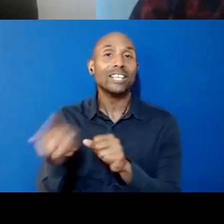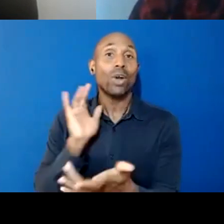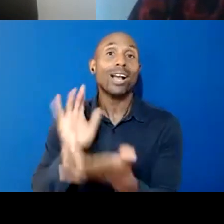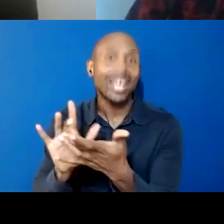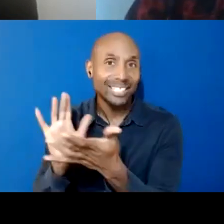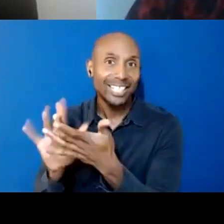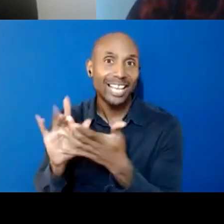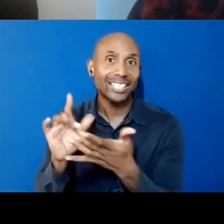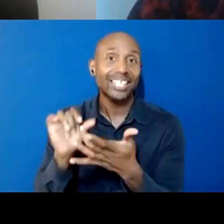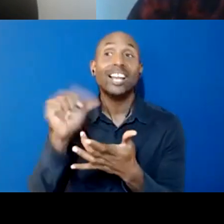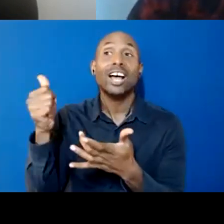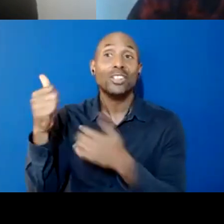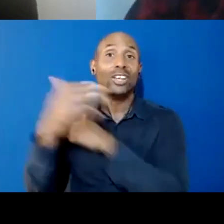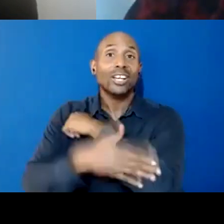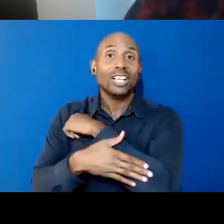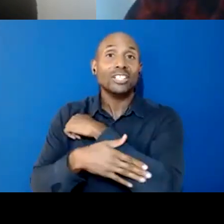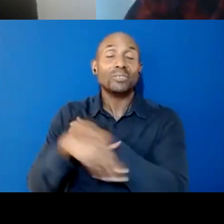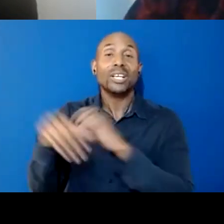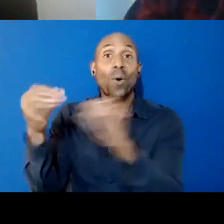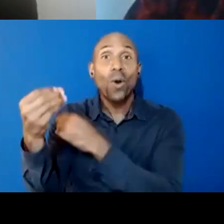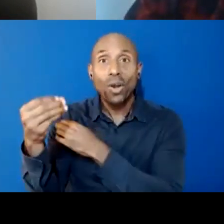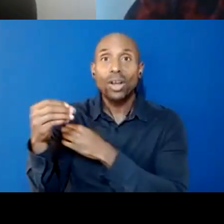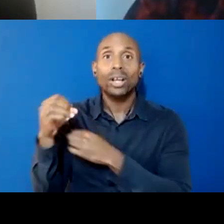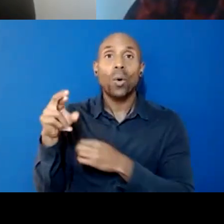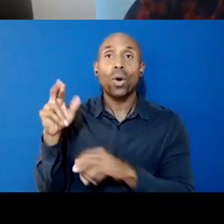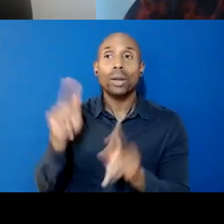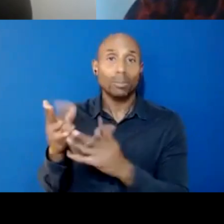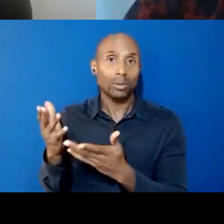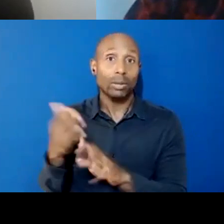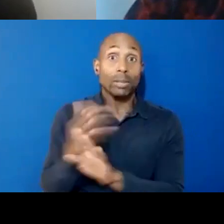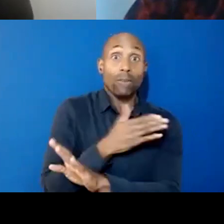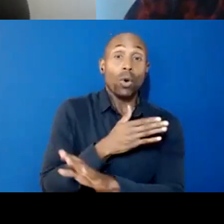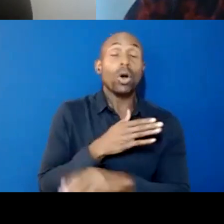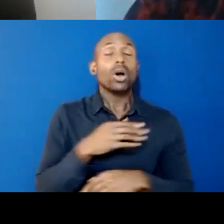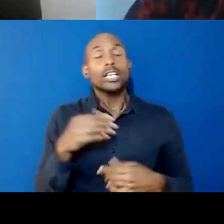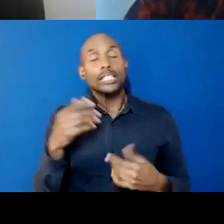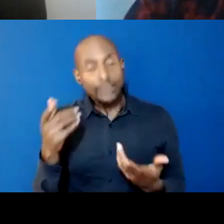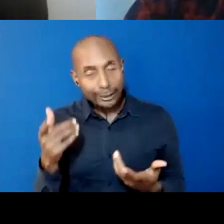There were people who were responding and supporting the students that would likely